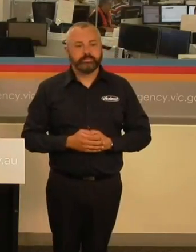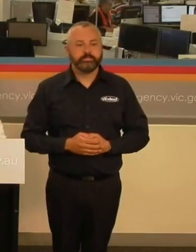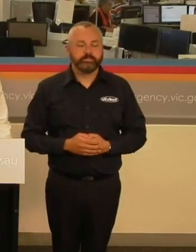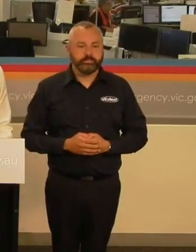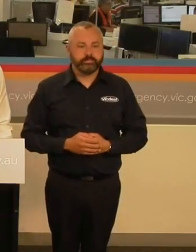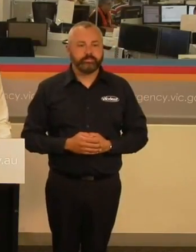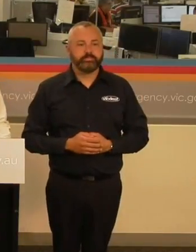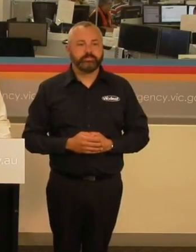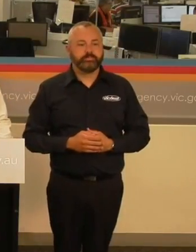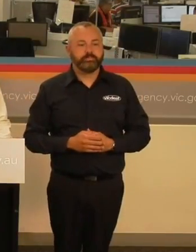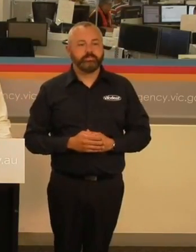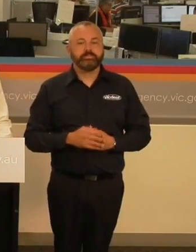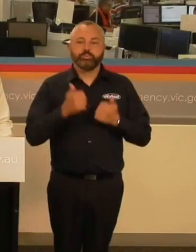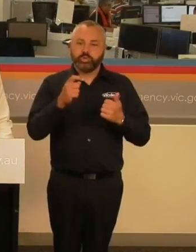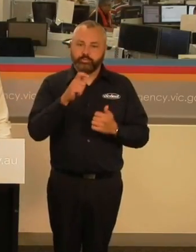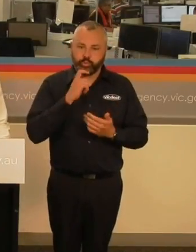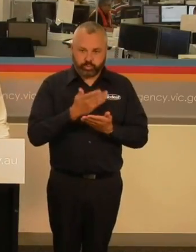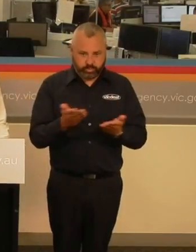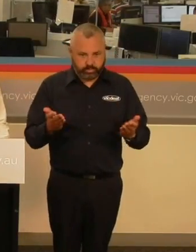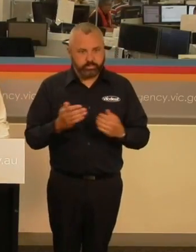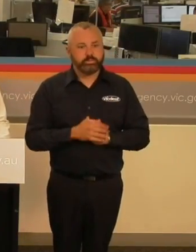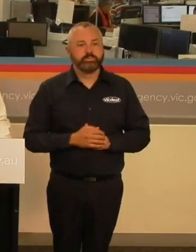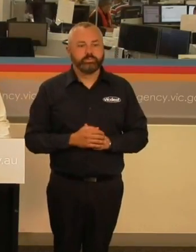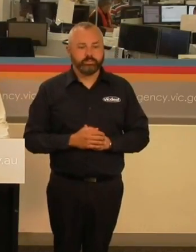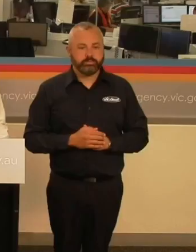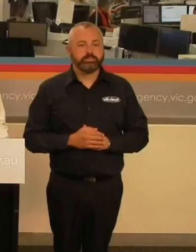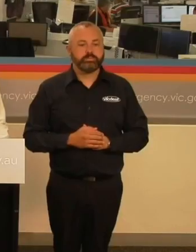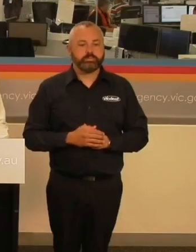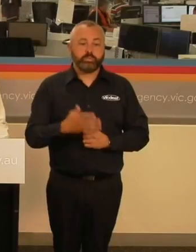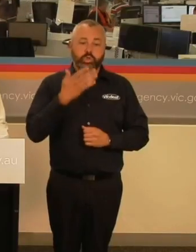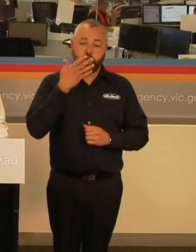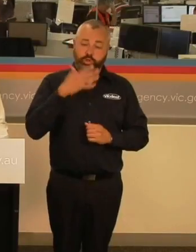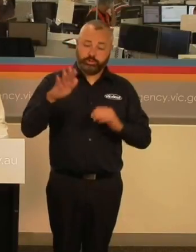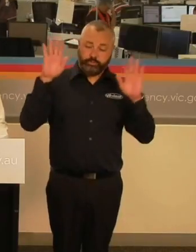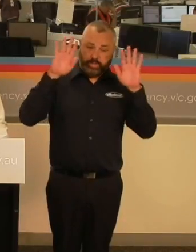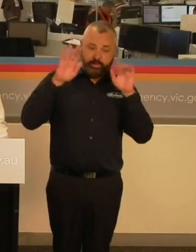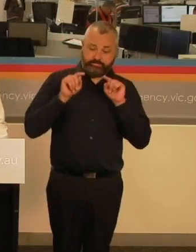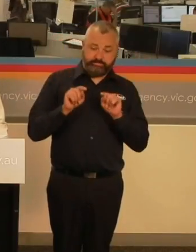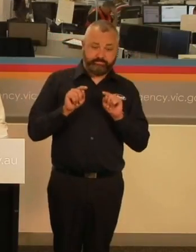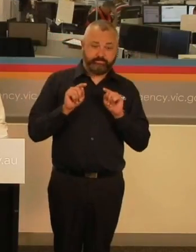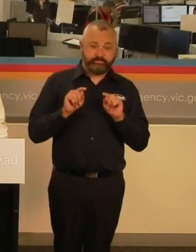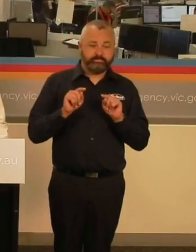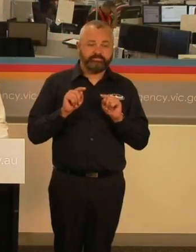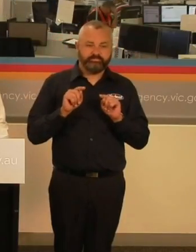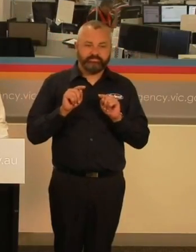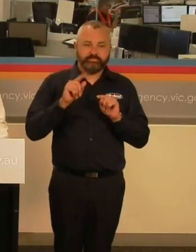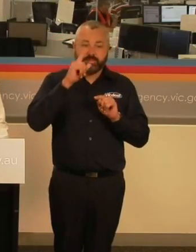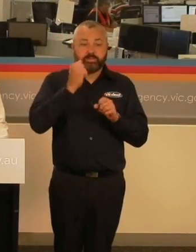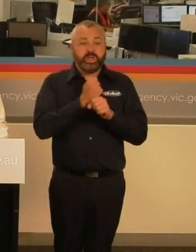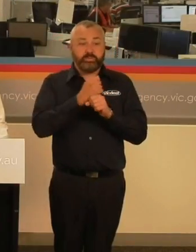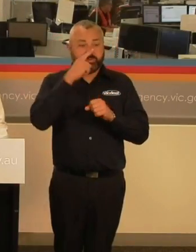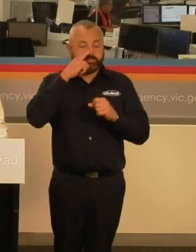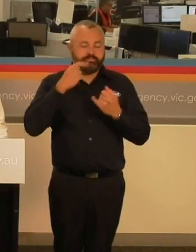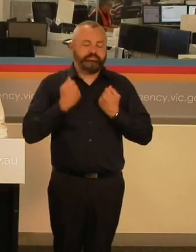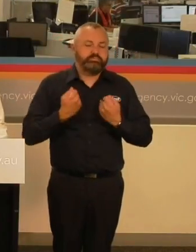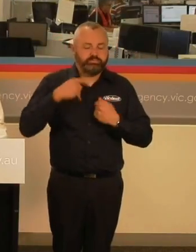Good afternoon very hot weather can make people sick we recognise heat exhaustion